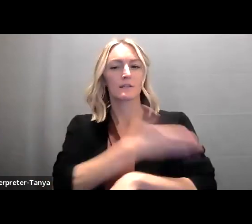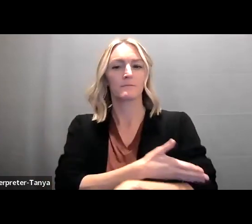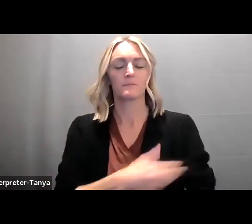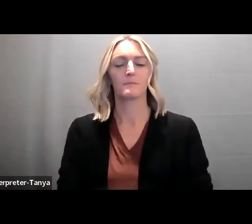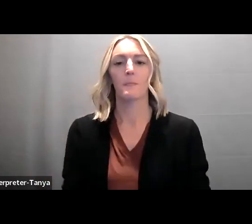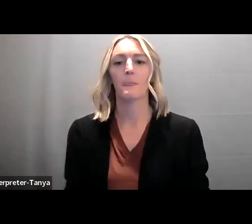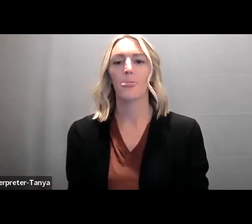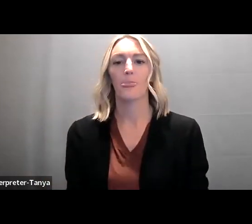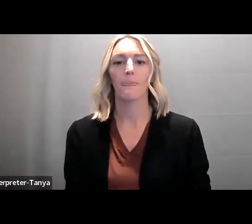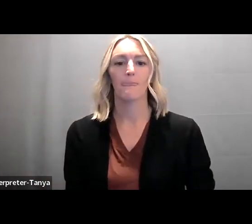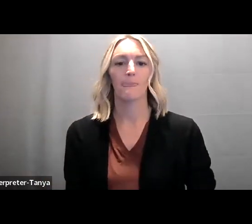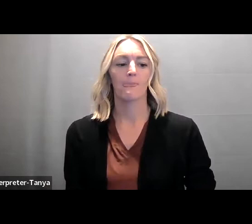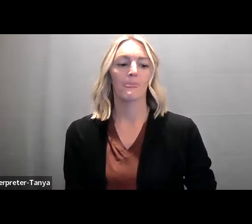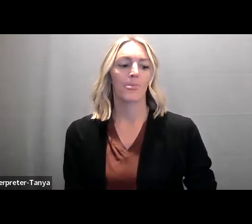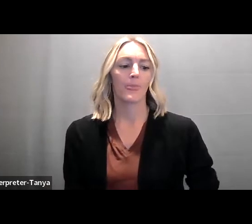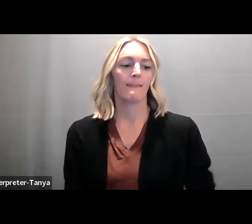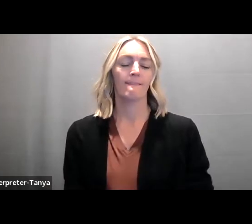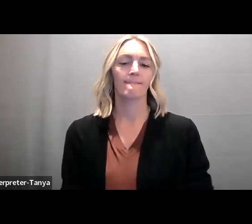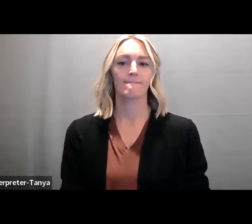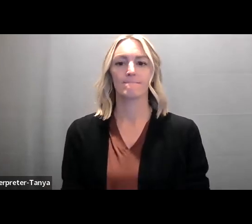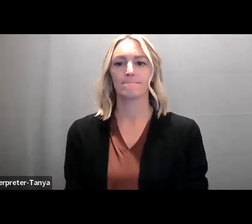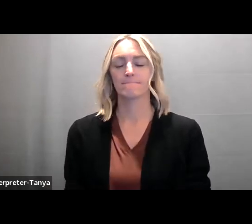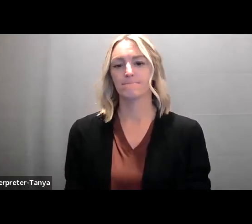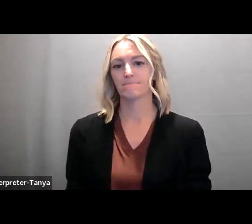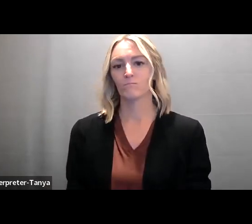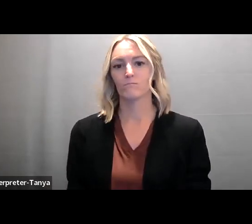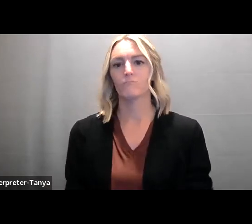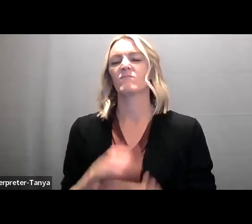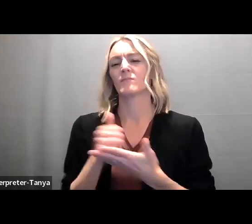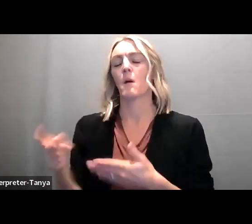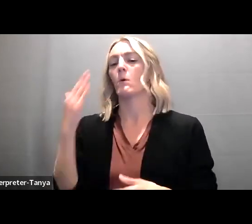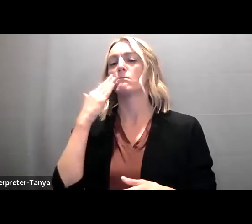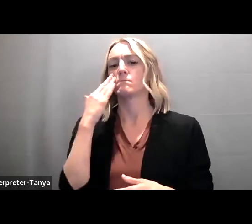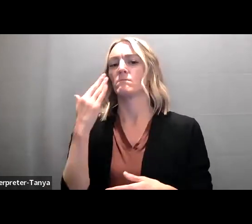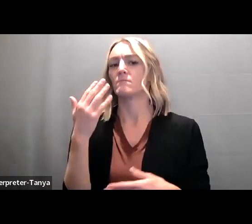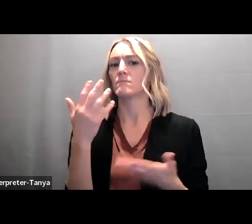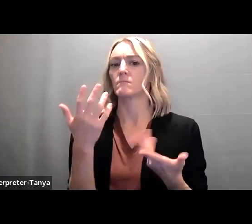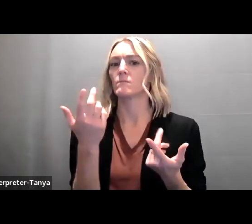In the state agency where these kind of issues are occurring or these plans exist.